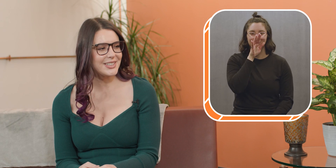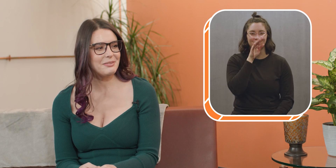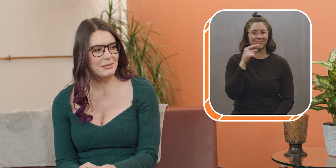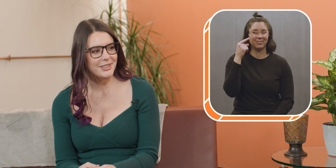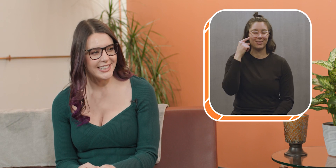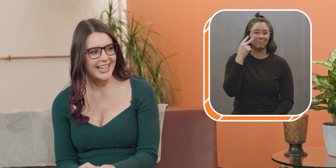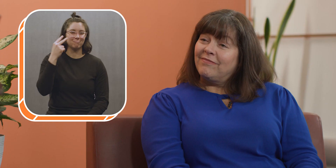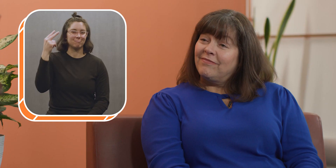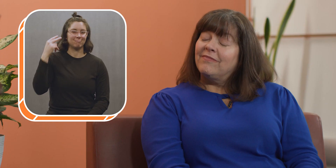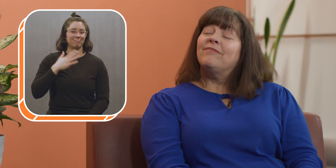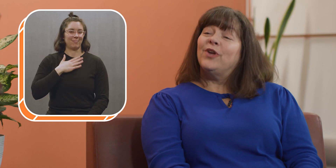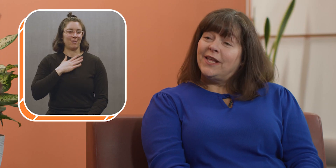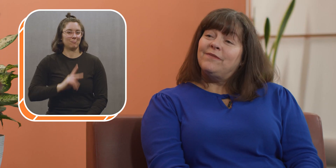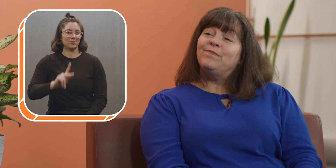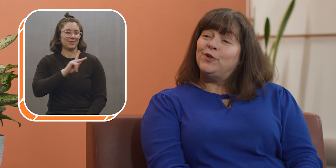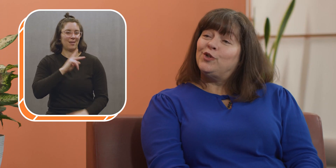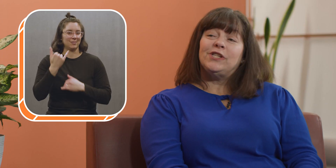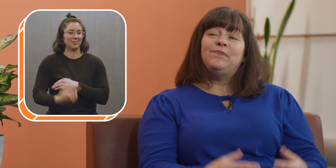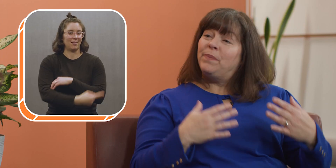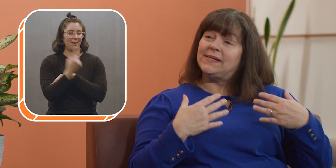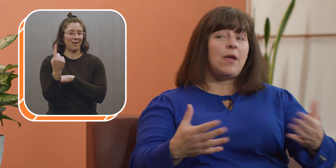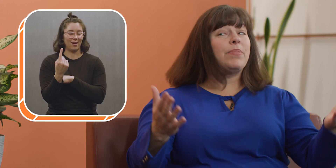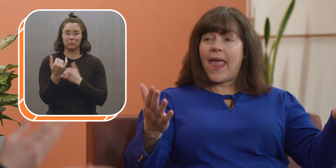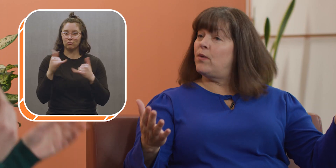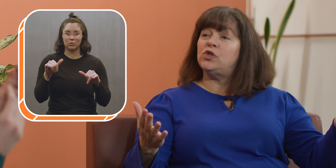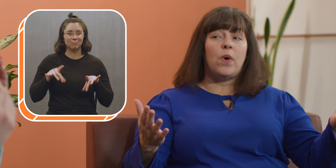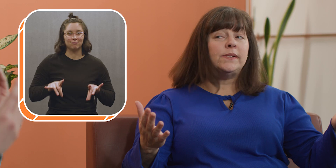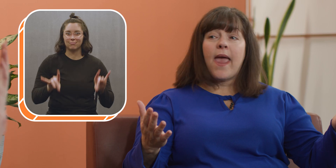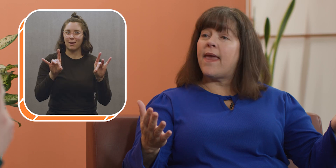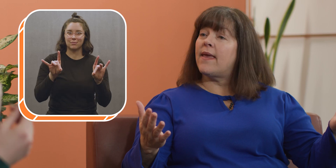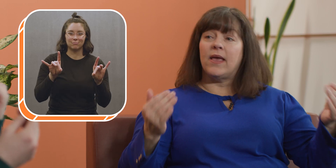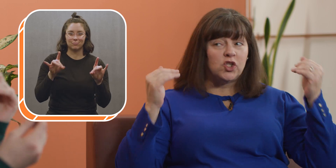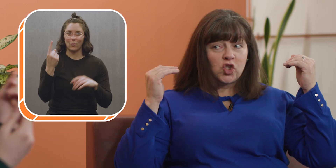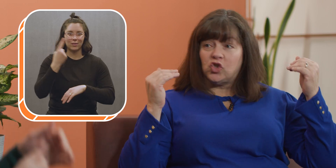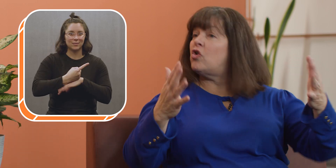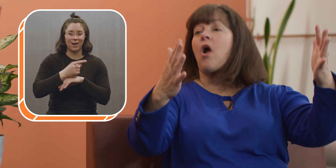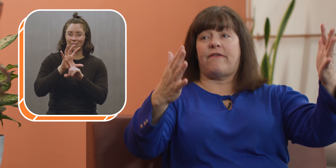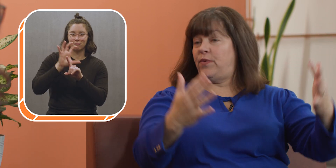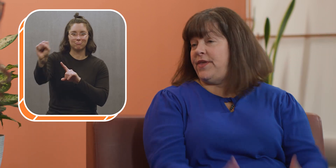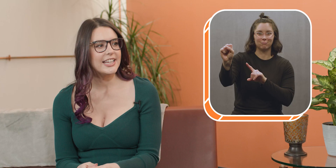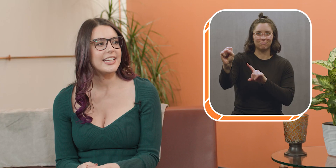of my personality, even today. You just picked up language one day, and just took off with it.